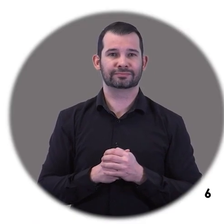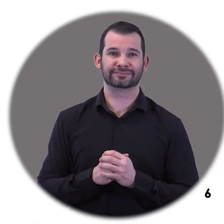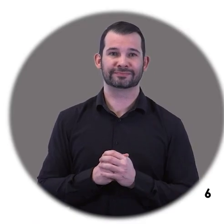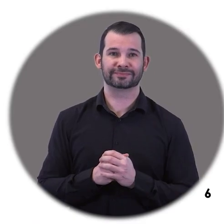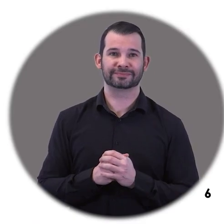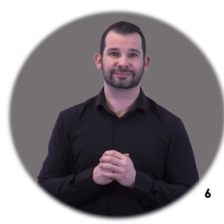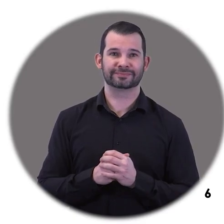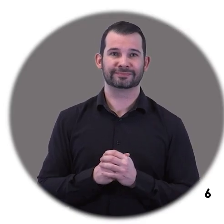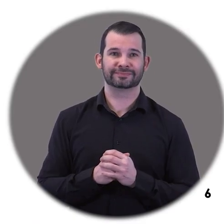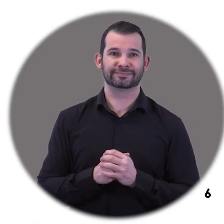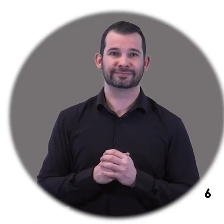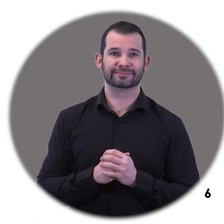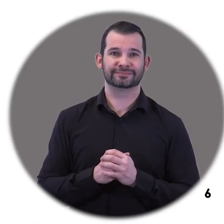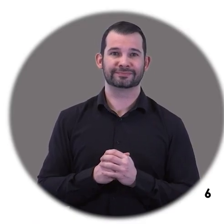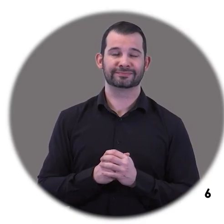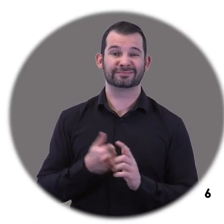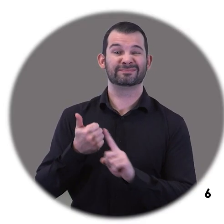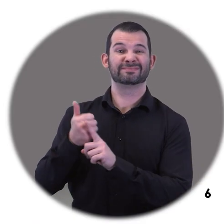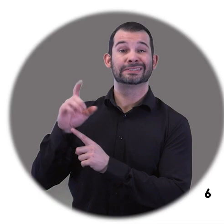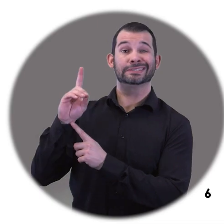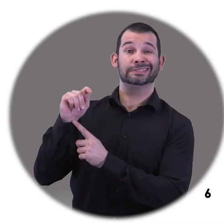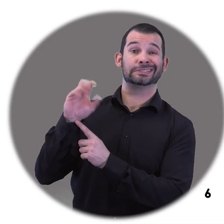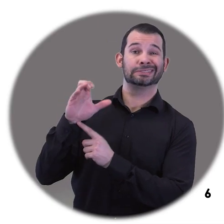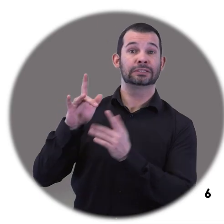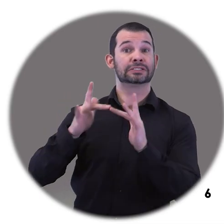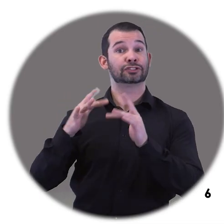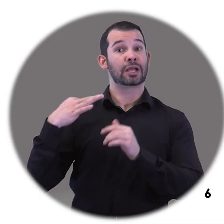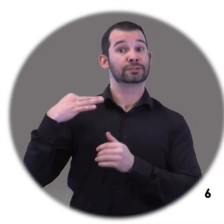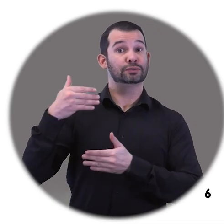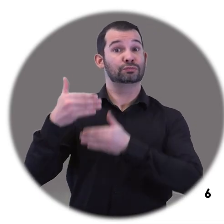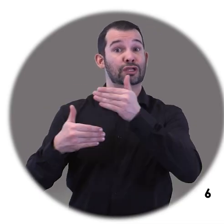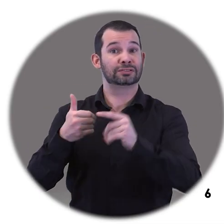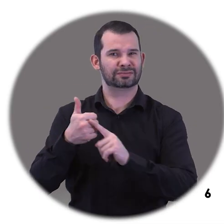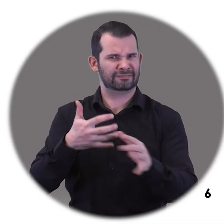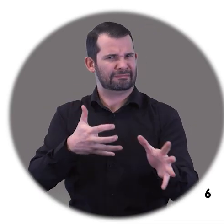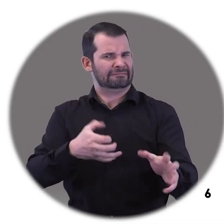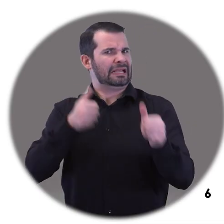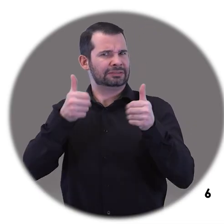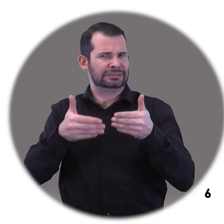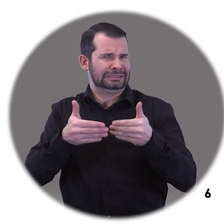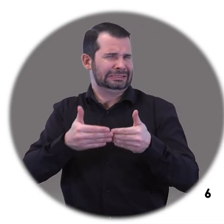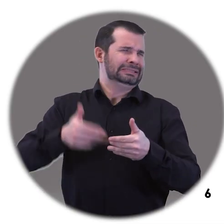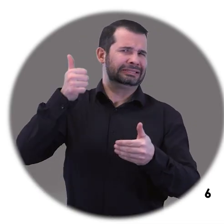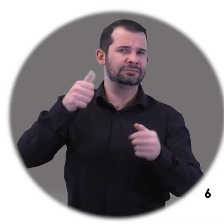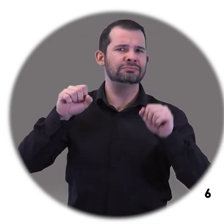The DTC digital application process is the fastest and easiest way for you